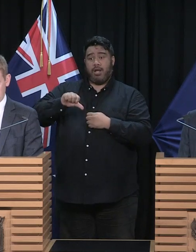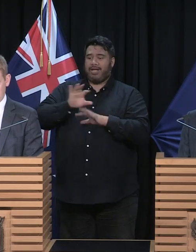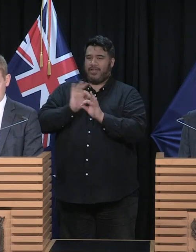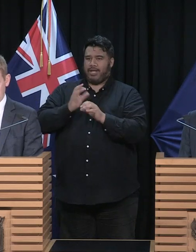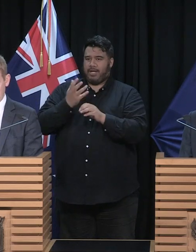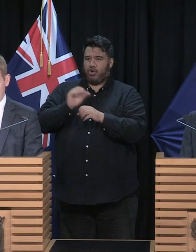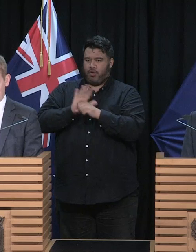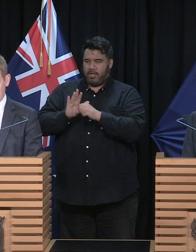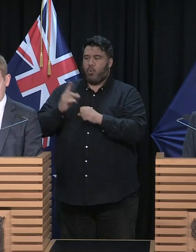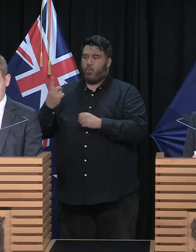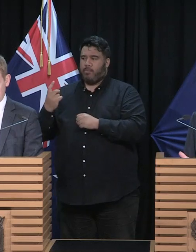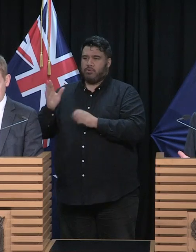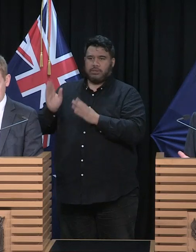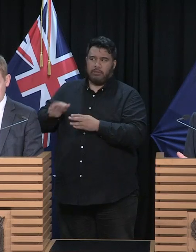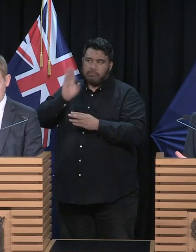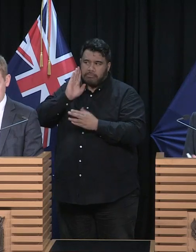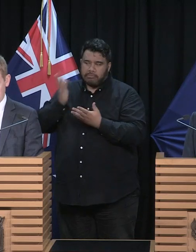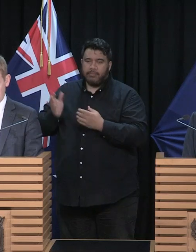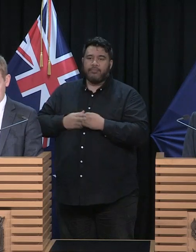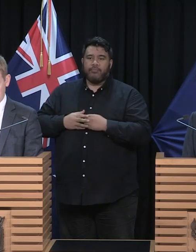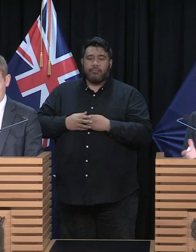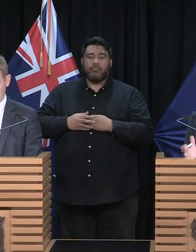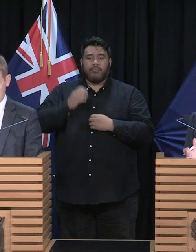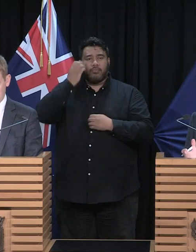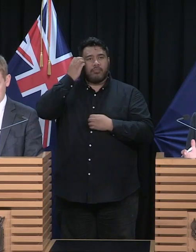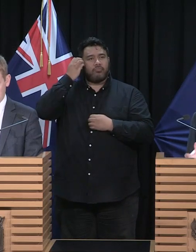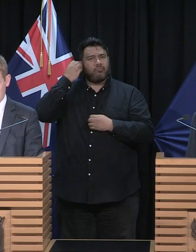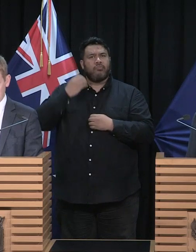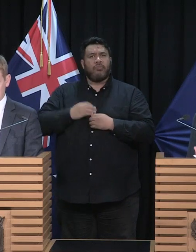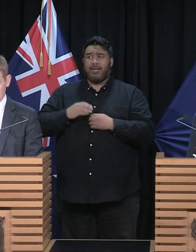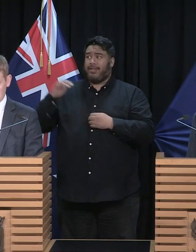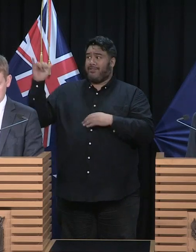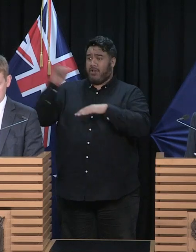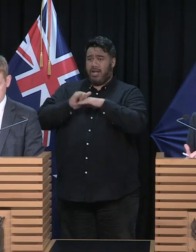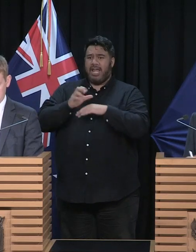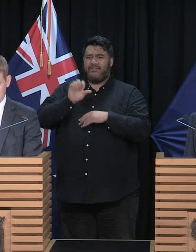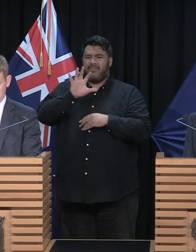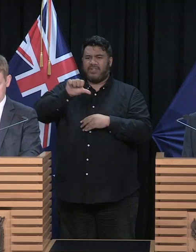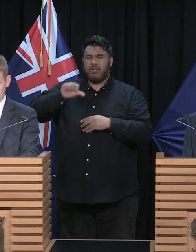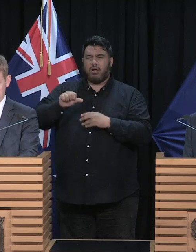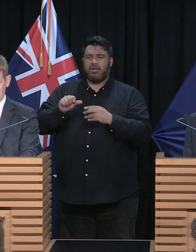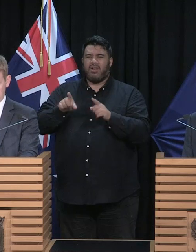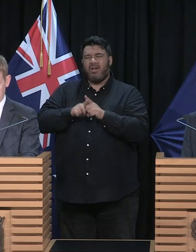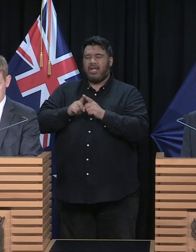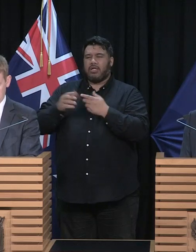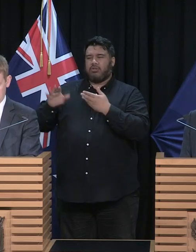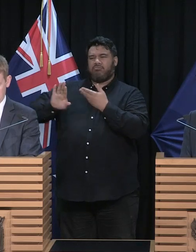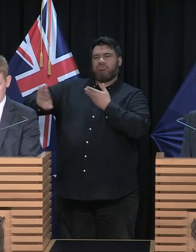All have been tested. 9 negative, 1 result pending. On